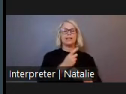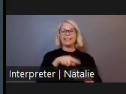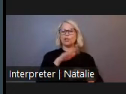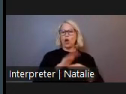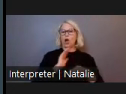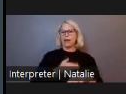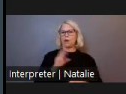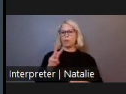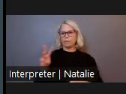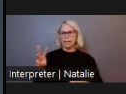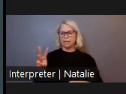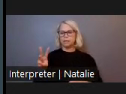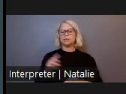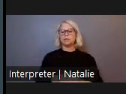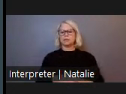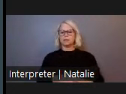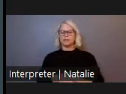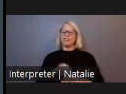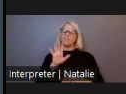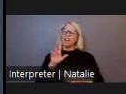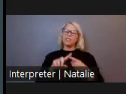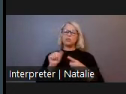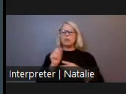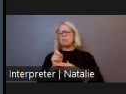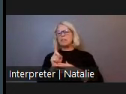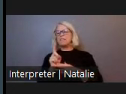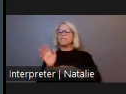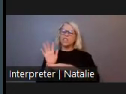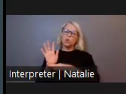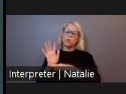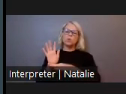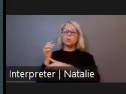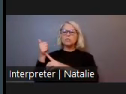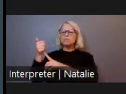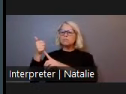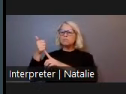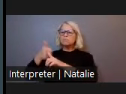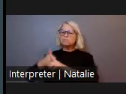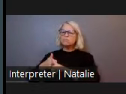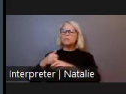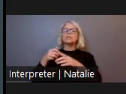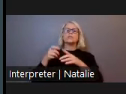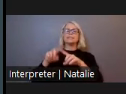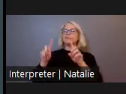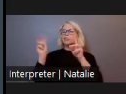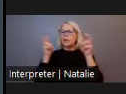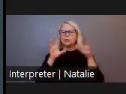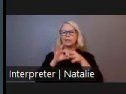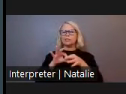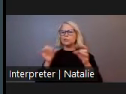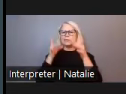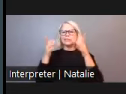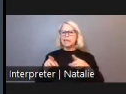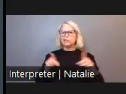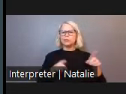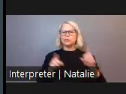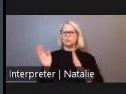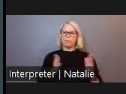They are 5 - 10 minute videos on different topics of disaster preparedness.